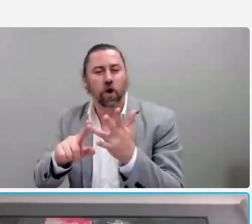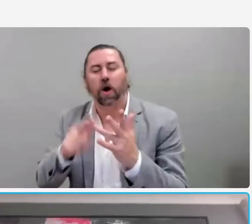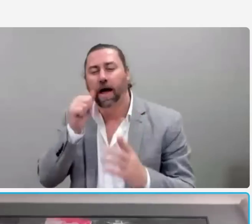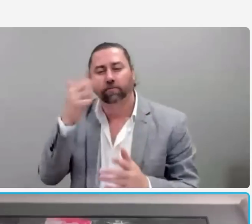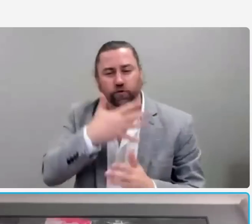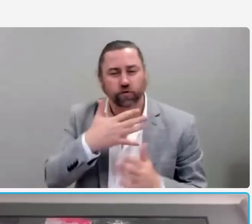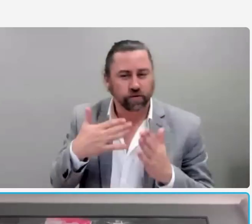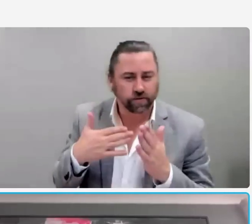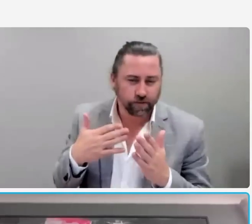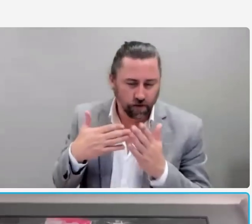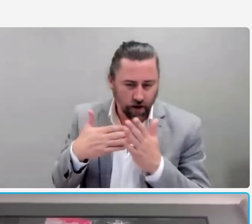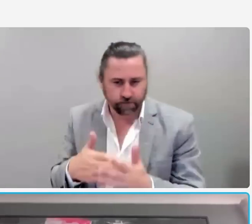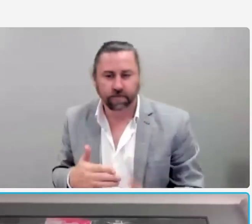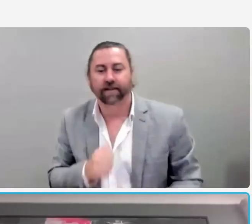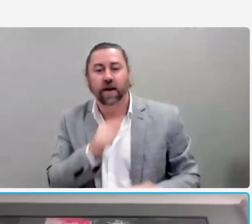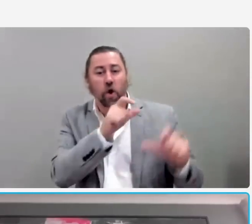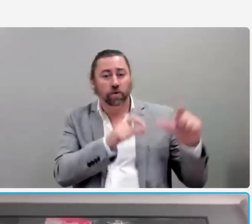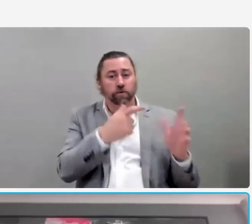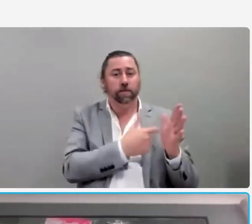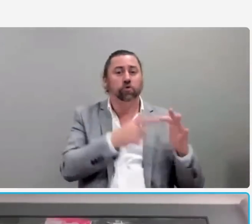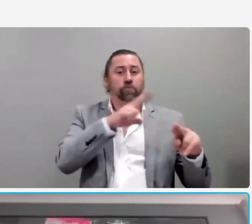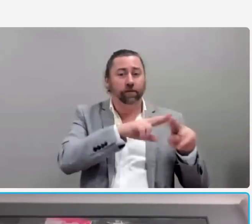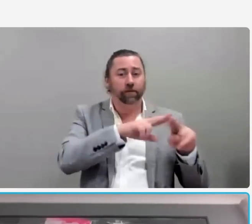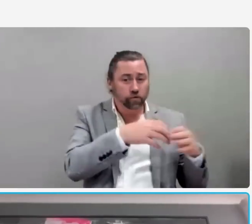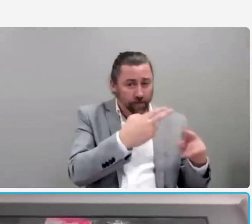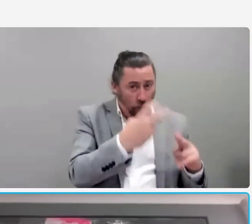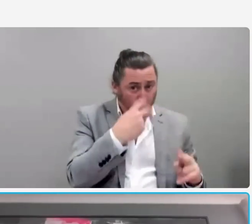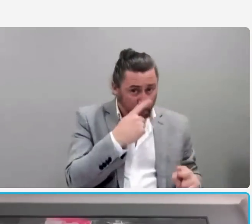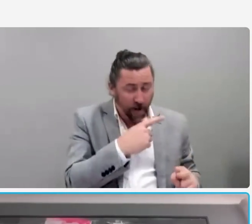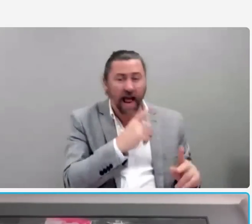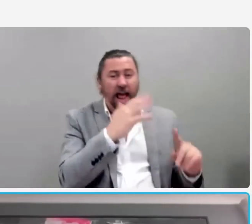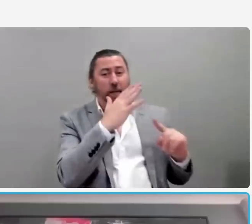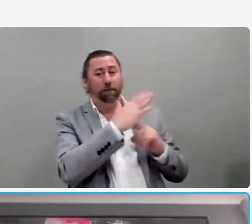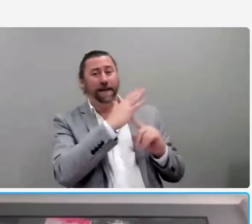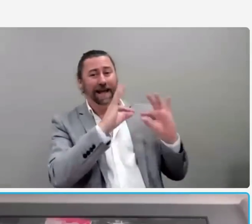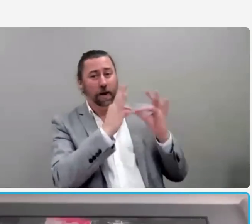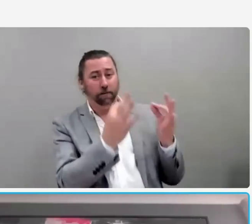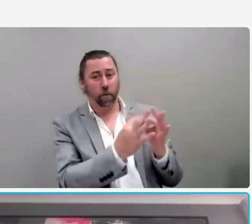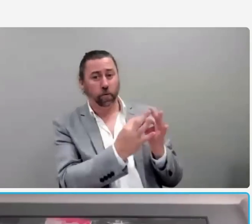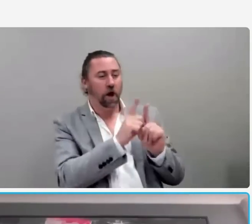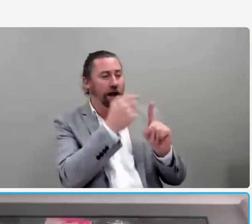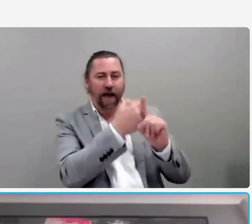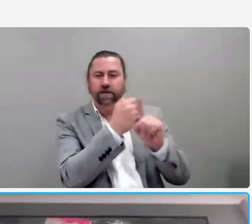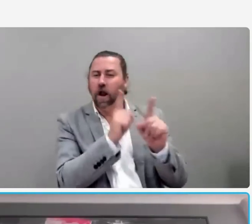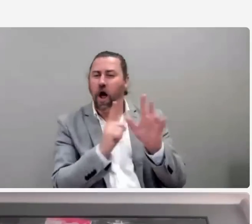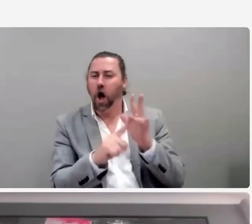consumer reference groups with older people, consumer peak bodies and advocacy groups including OPAN and the